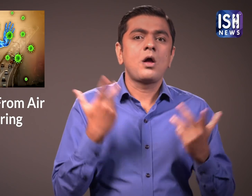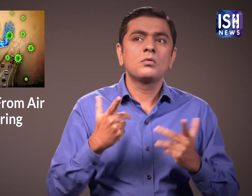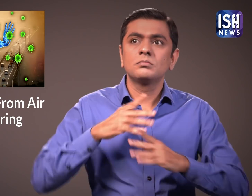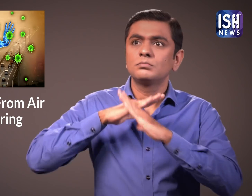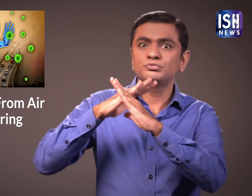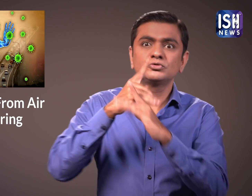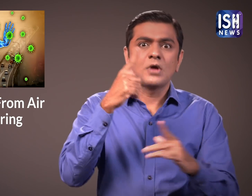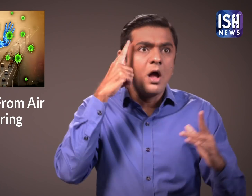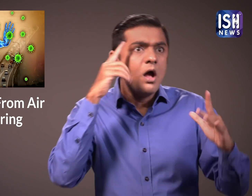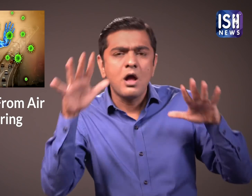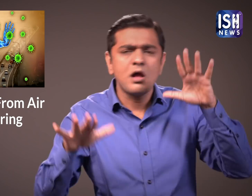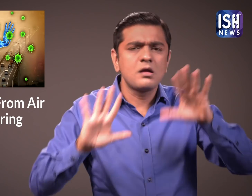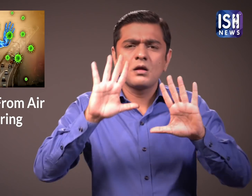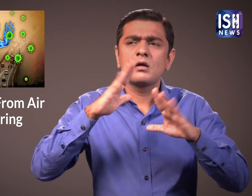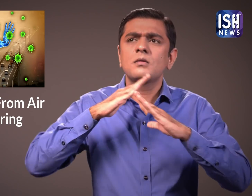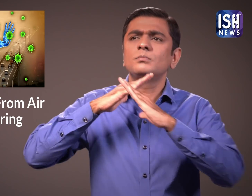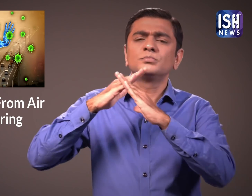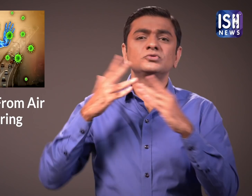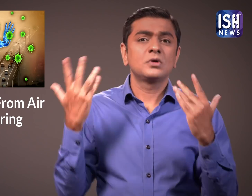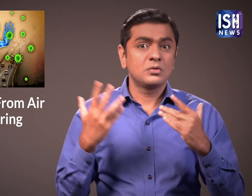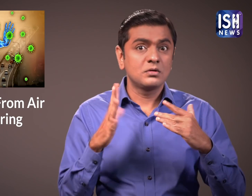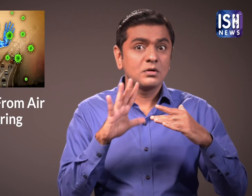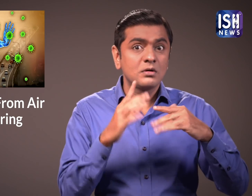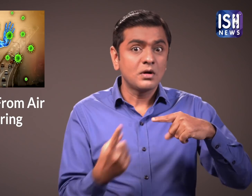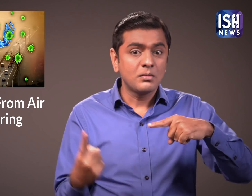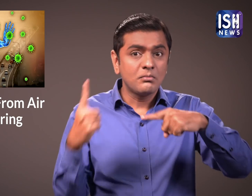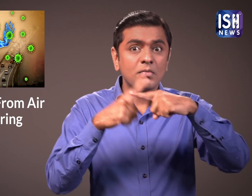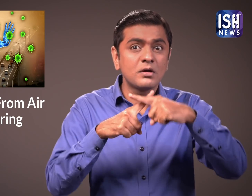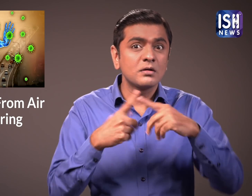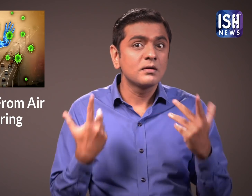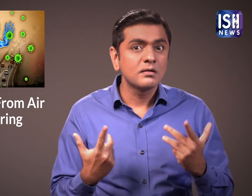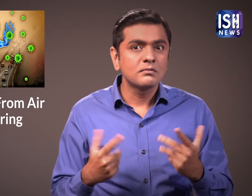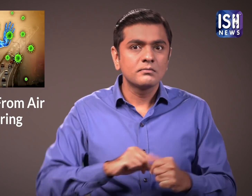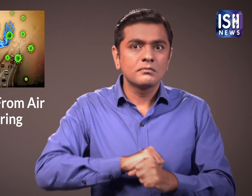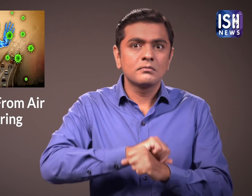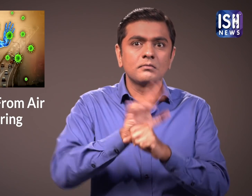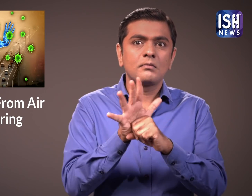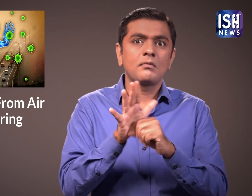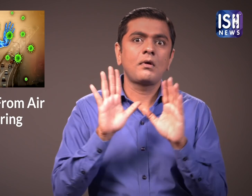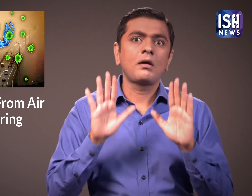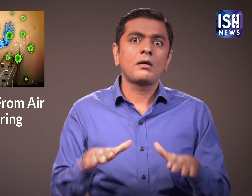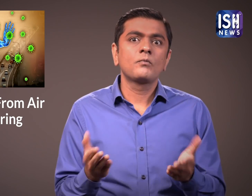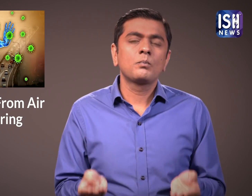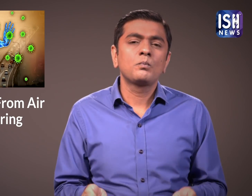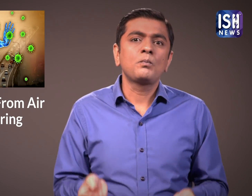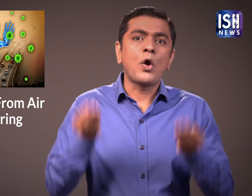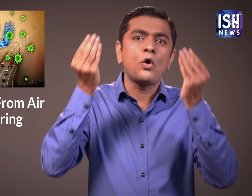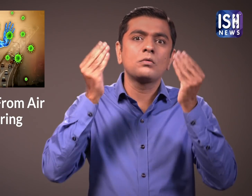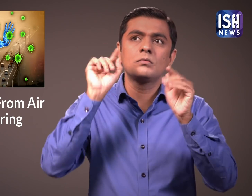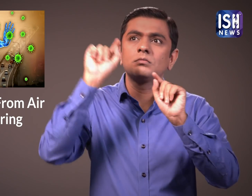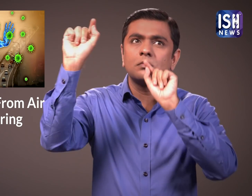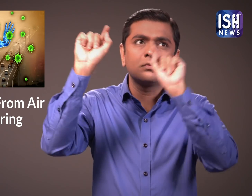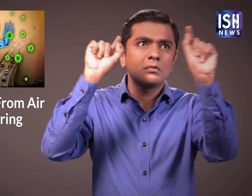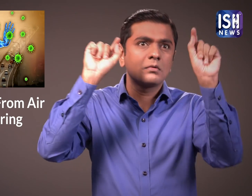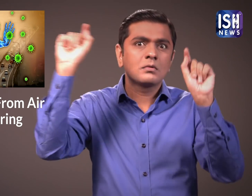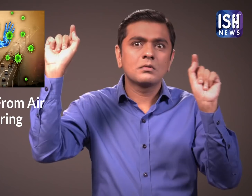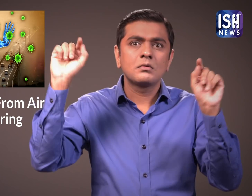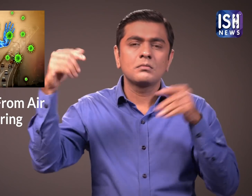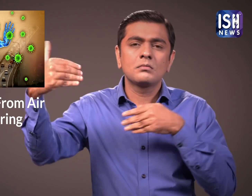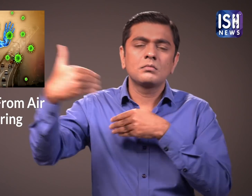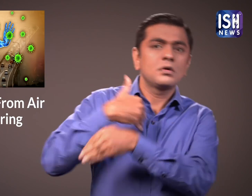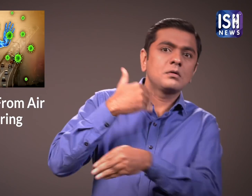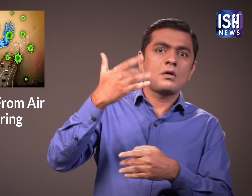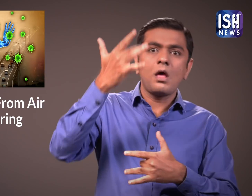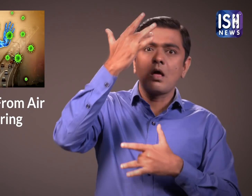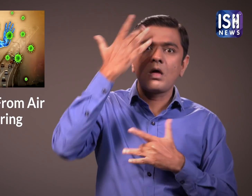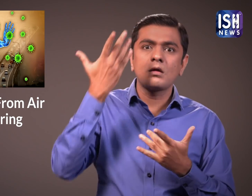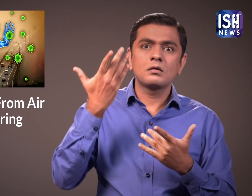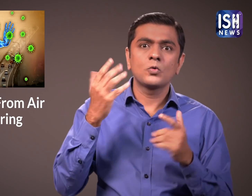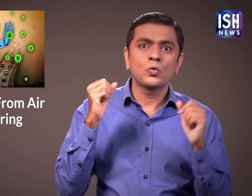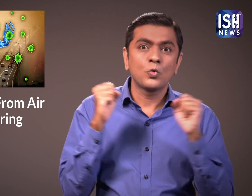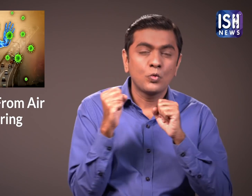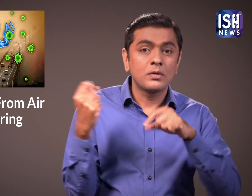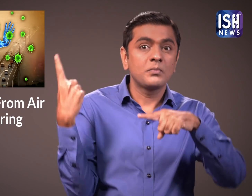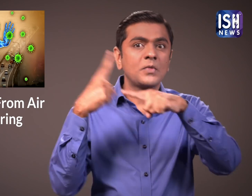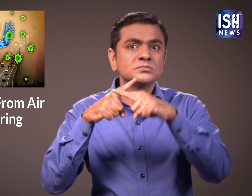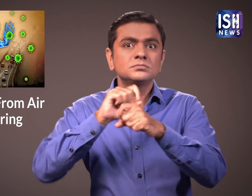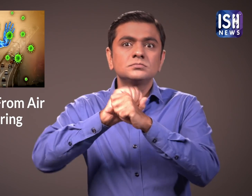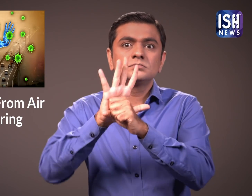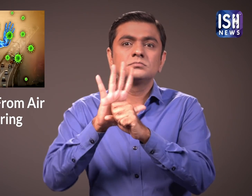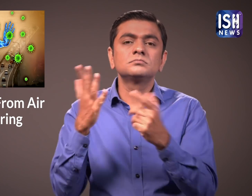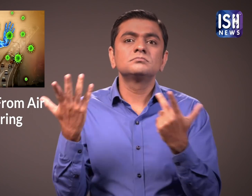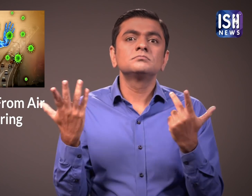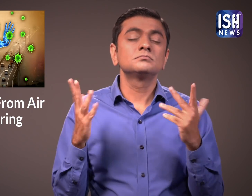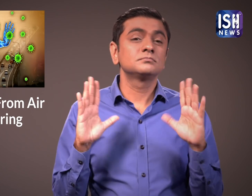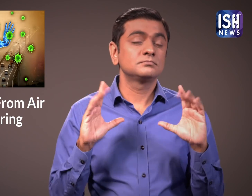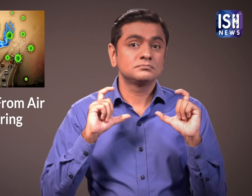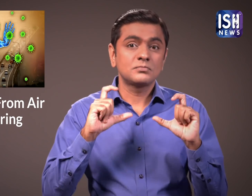We need to protect ourselves as now there is even covid pandemic which can make us sick.